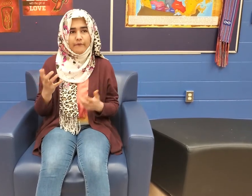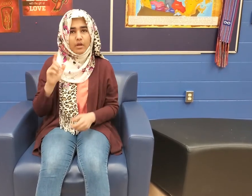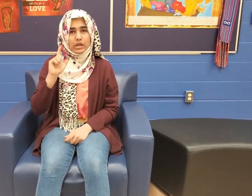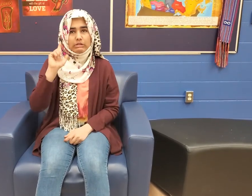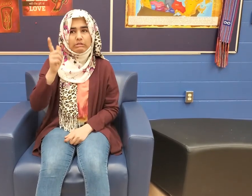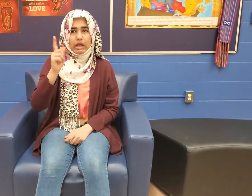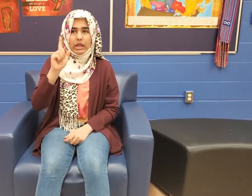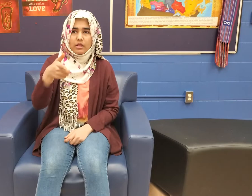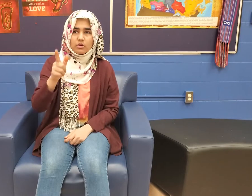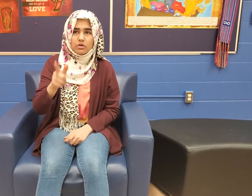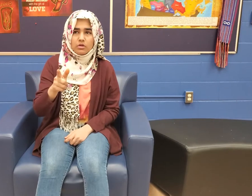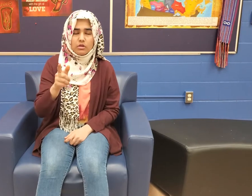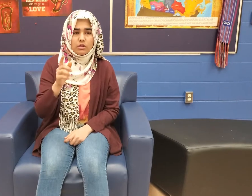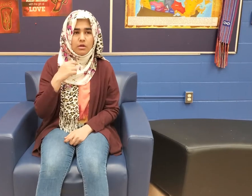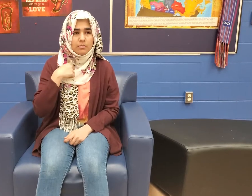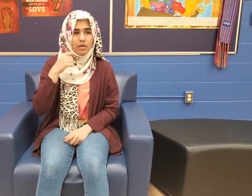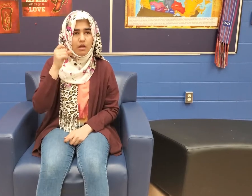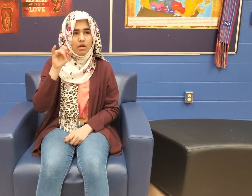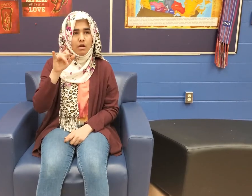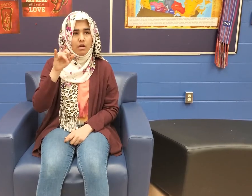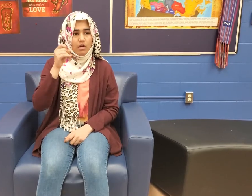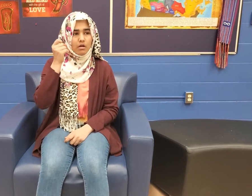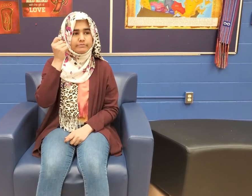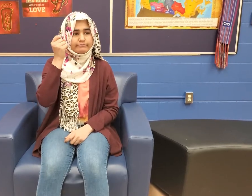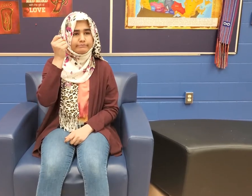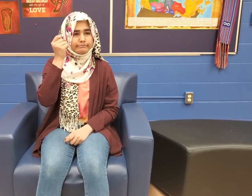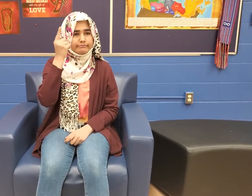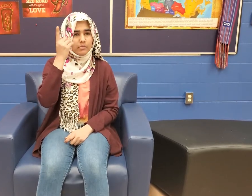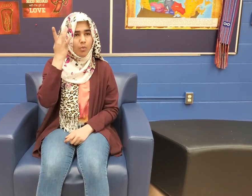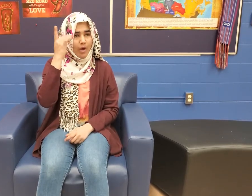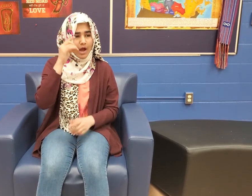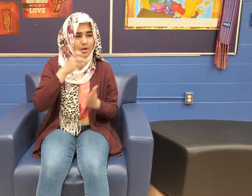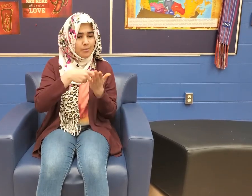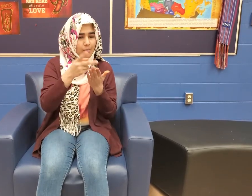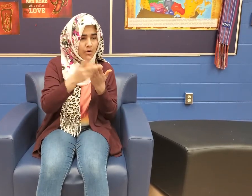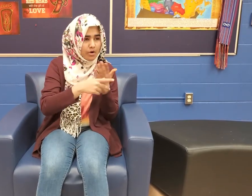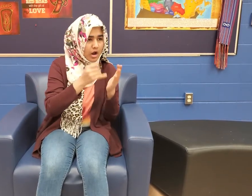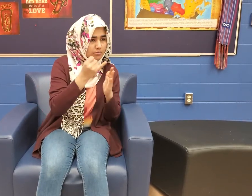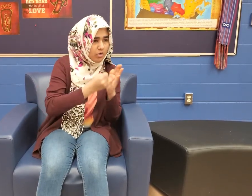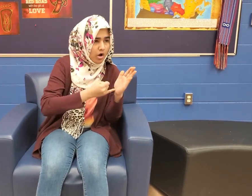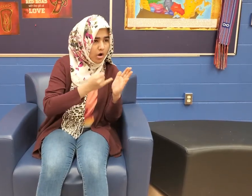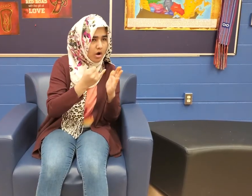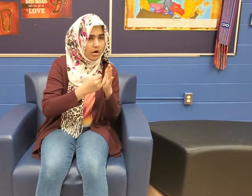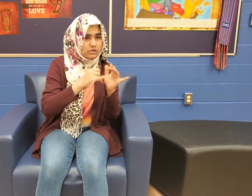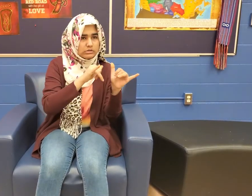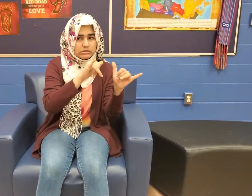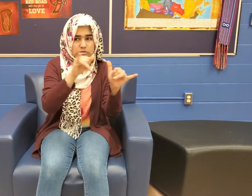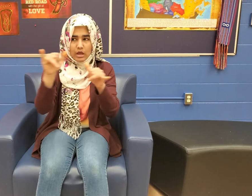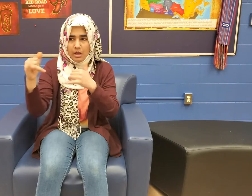Later on, I finally understood that wasn't the case because of the art project; it showed that everyone was the same